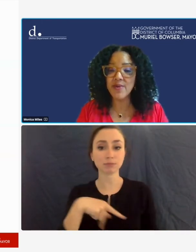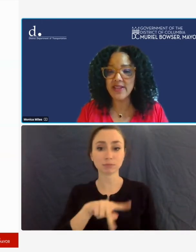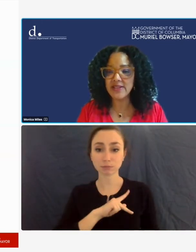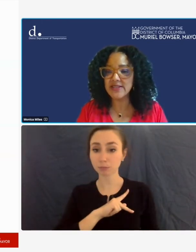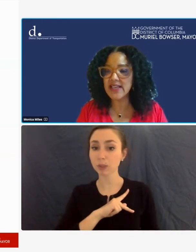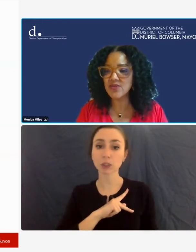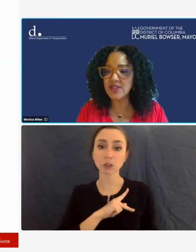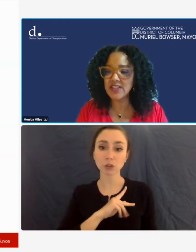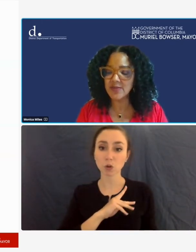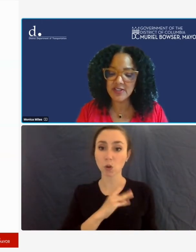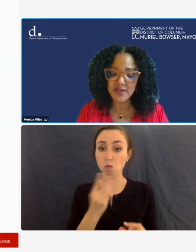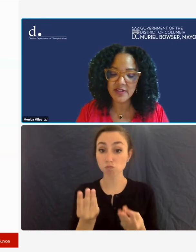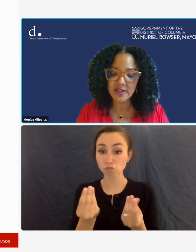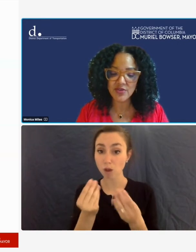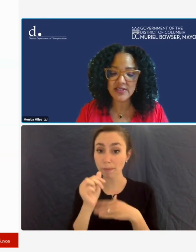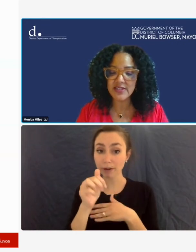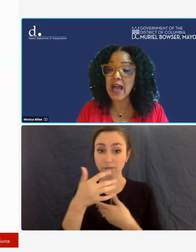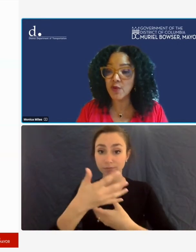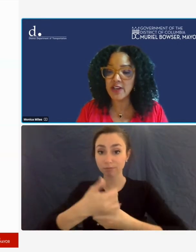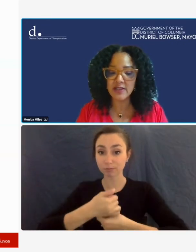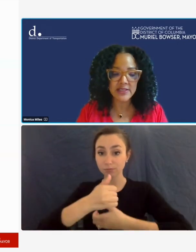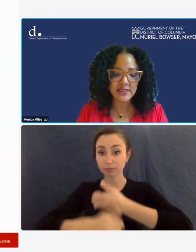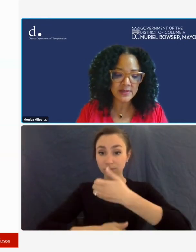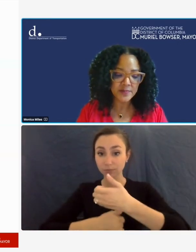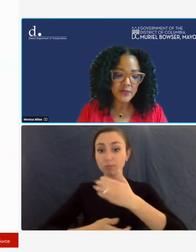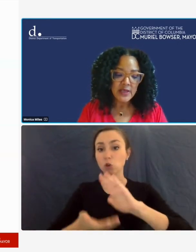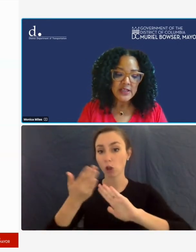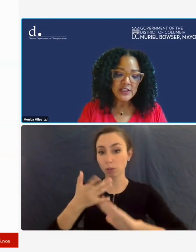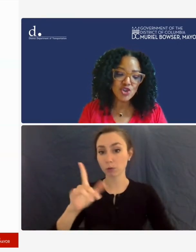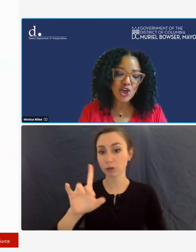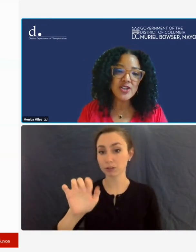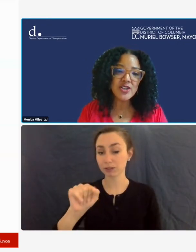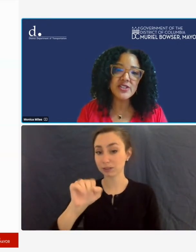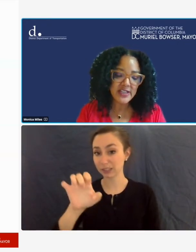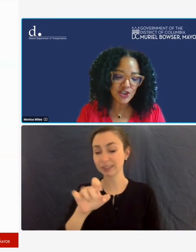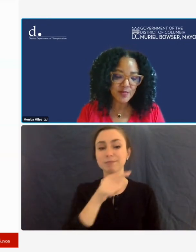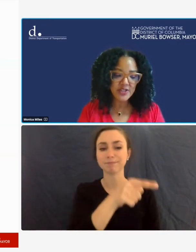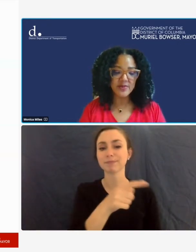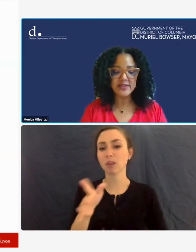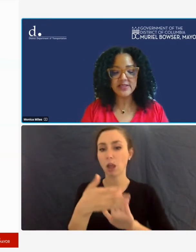lease that's what this is specifically addressing operating leases so charges in section b3 it says